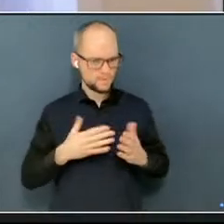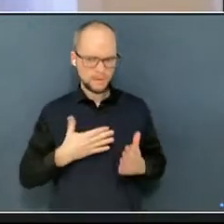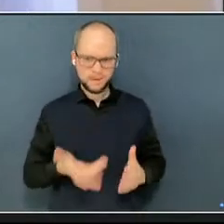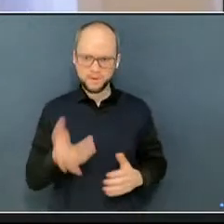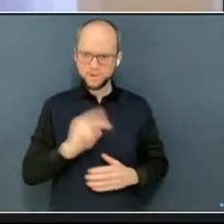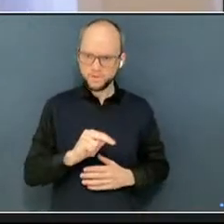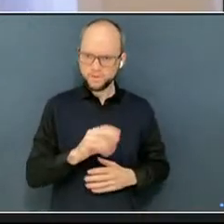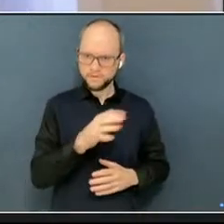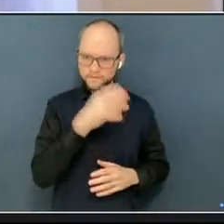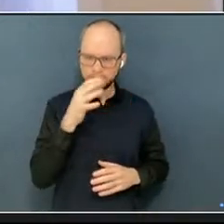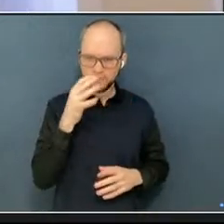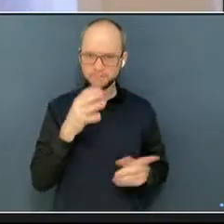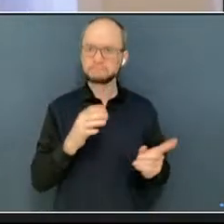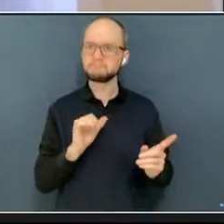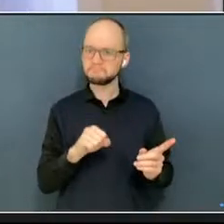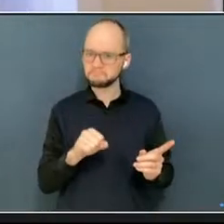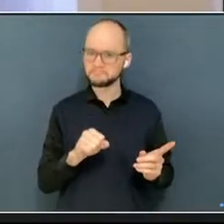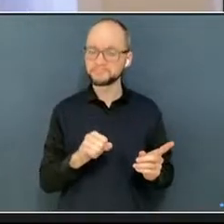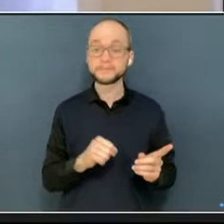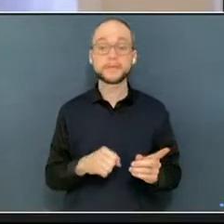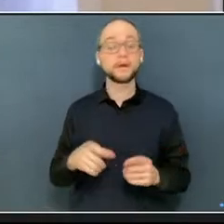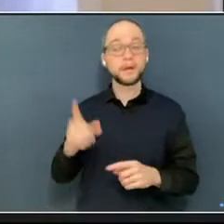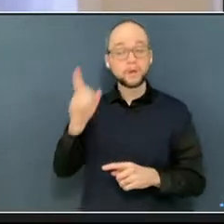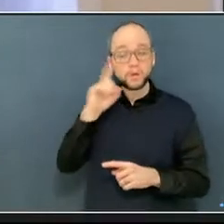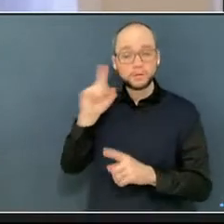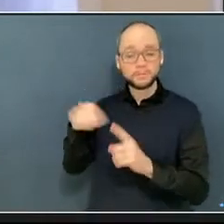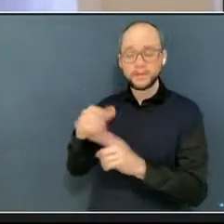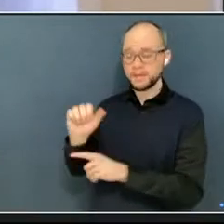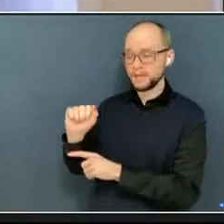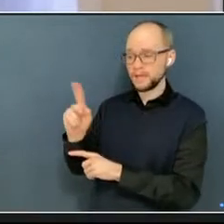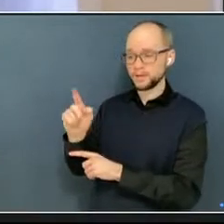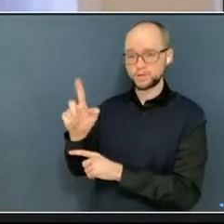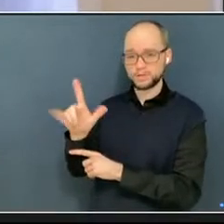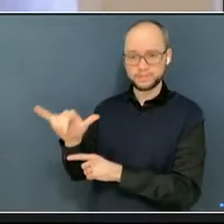on Staten Island New York but at the time I couldn't see myself living there. I wanted to